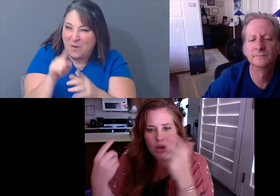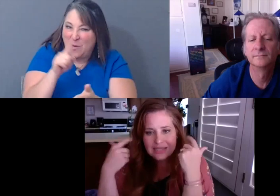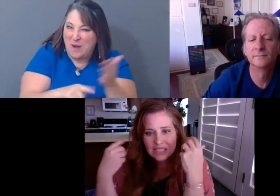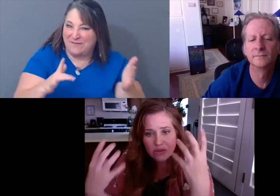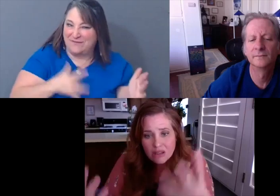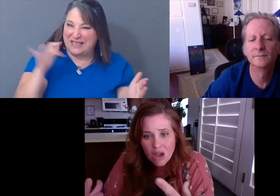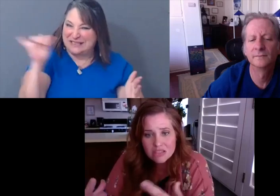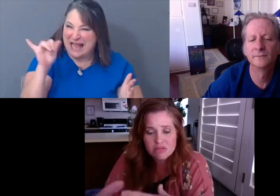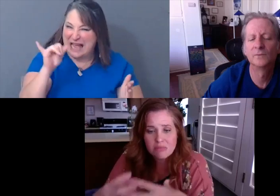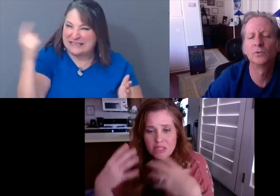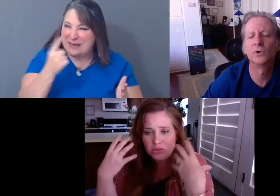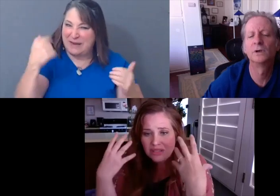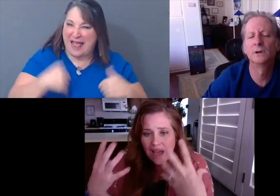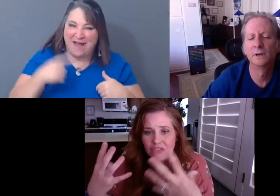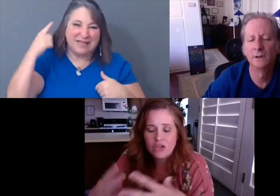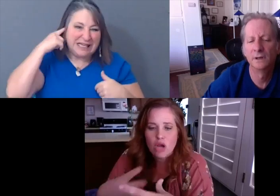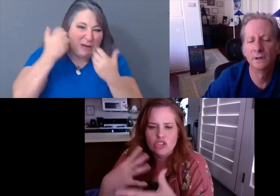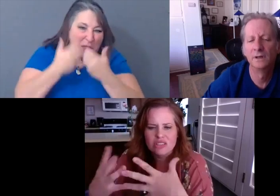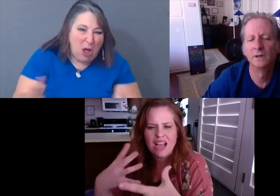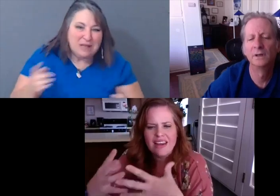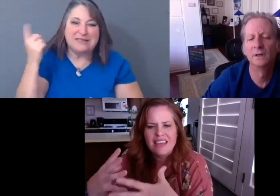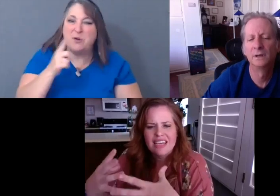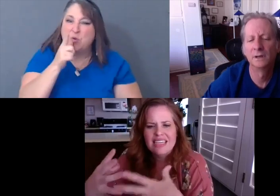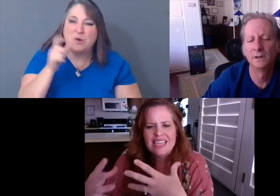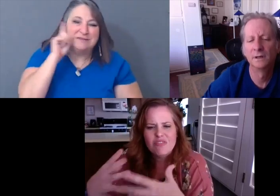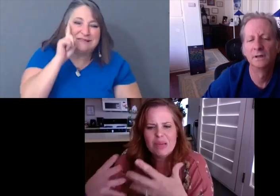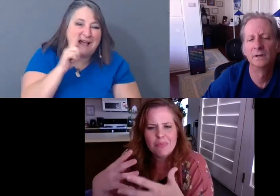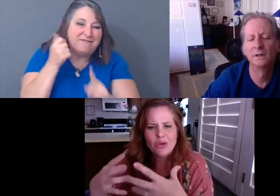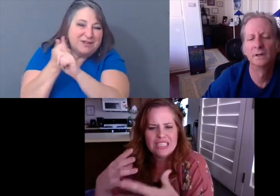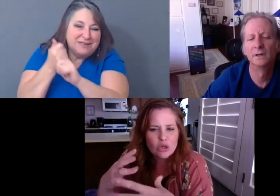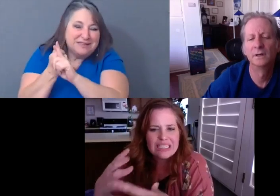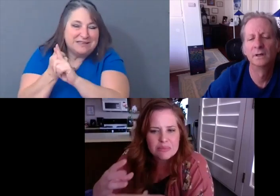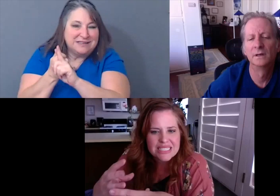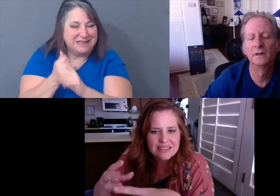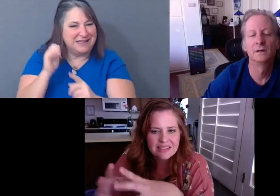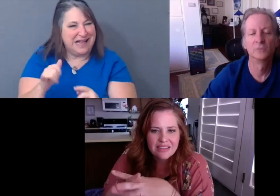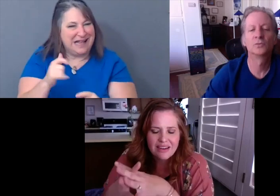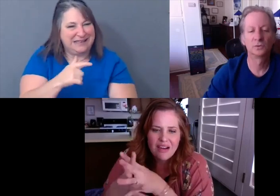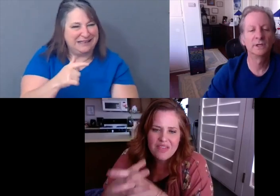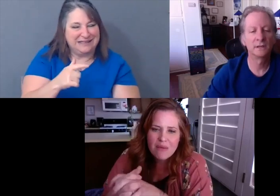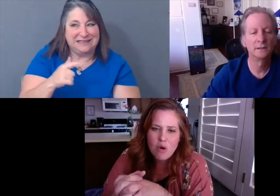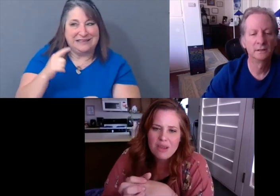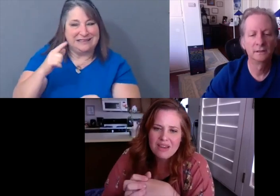who has a hearing loss, or somebody who's deaf, you know? It was just to kind of give people a little glimpse of that moment.